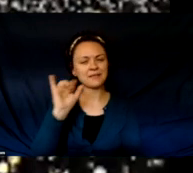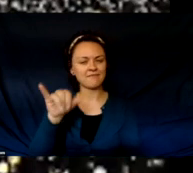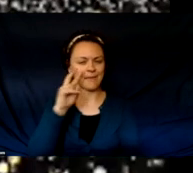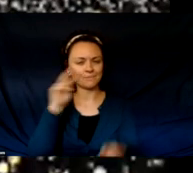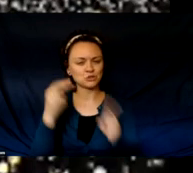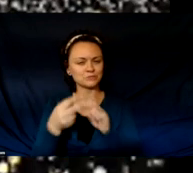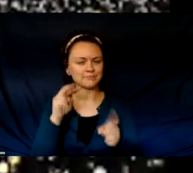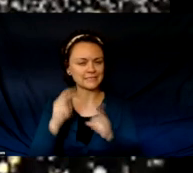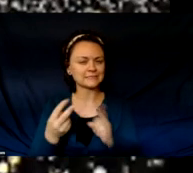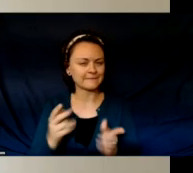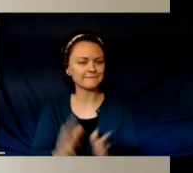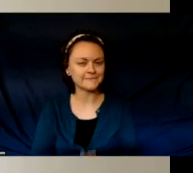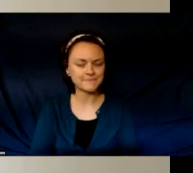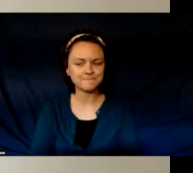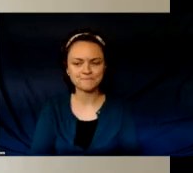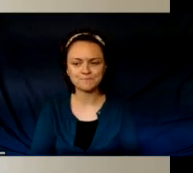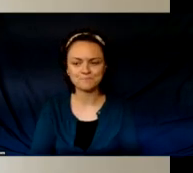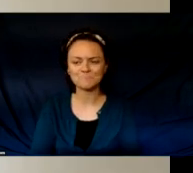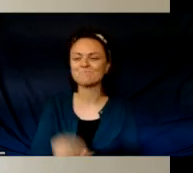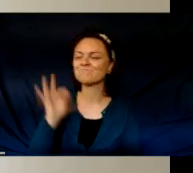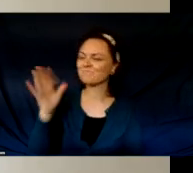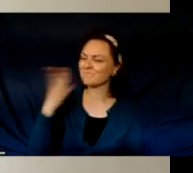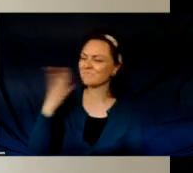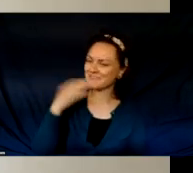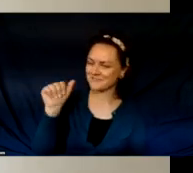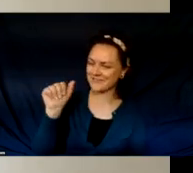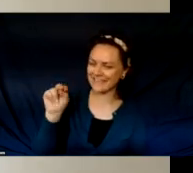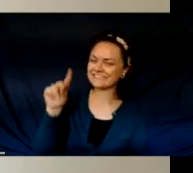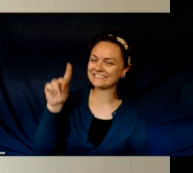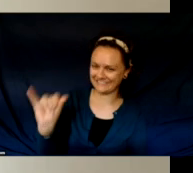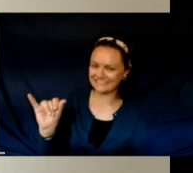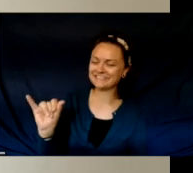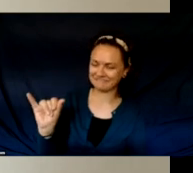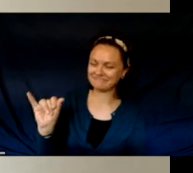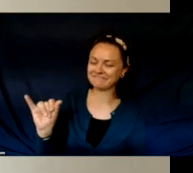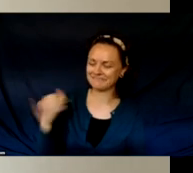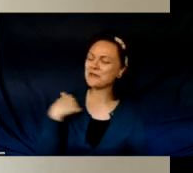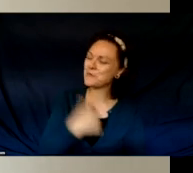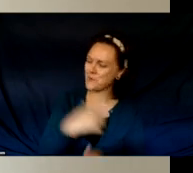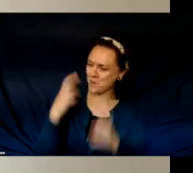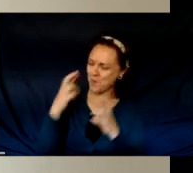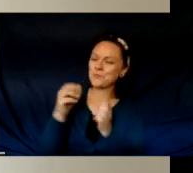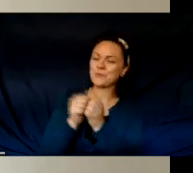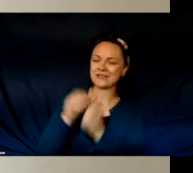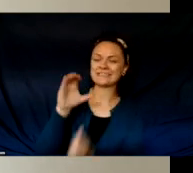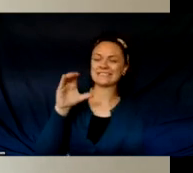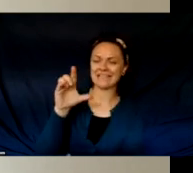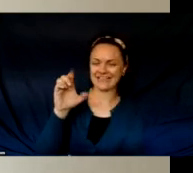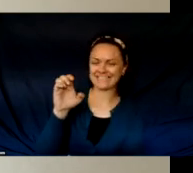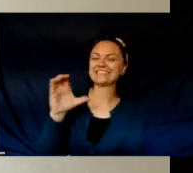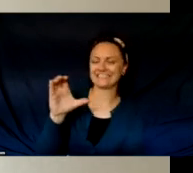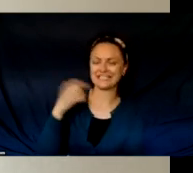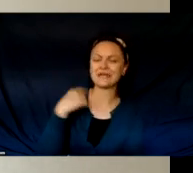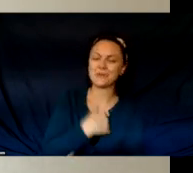Yeah. Thanks Andy. We hope that we're opening the door within the CLEC. We're excited about the work we're doing here